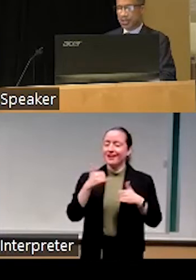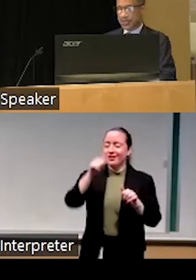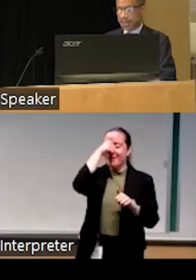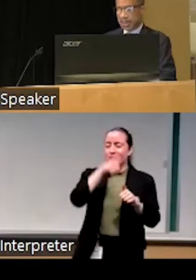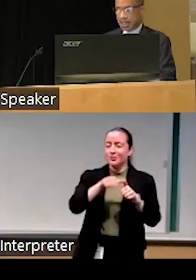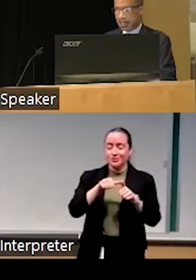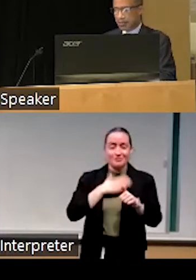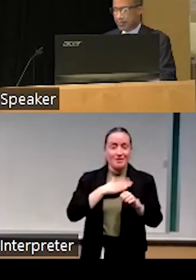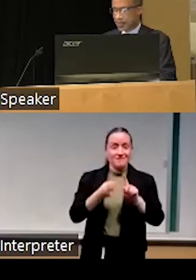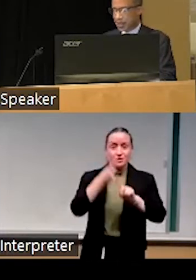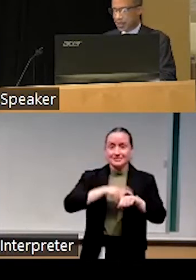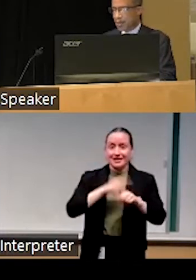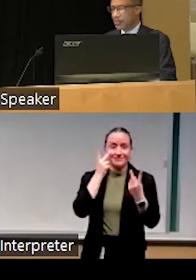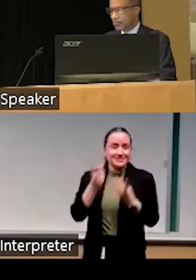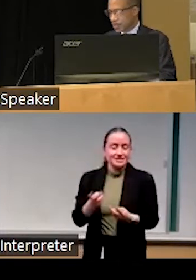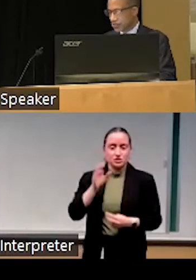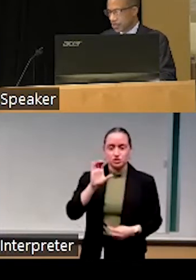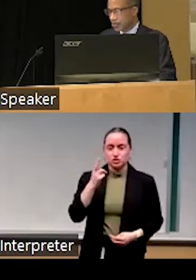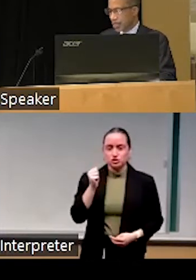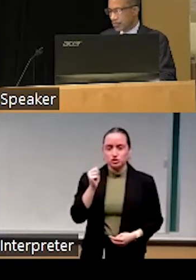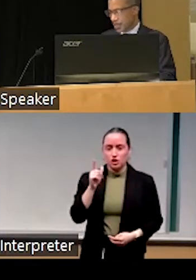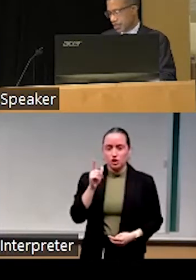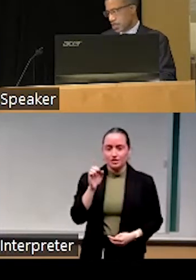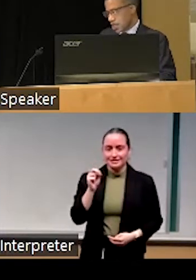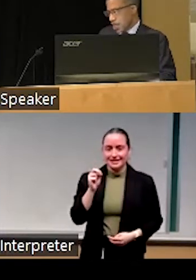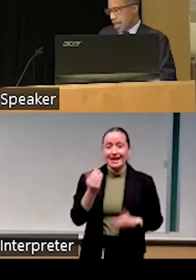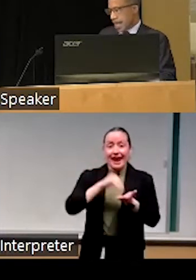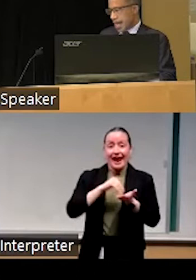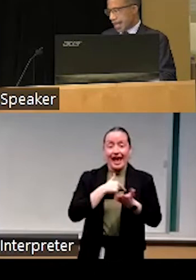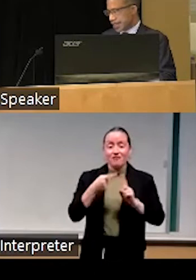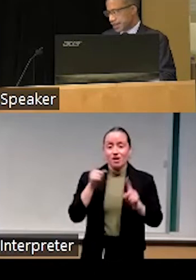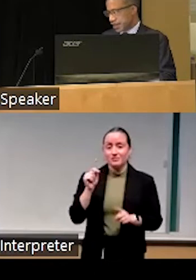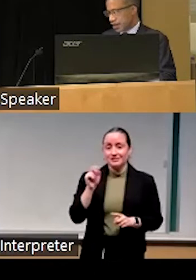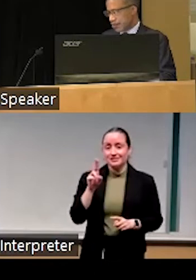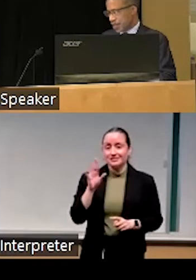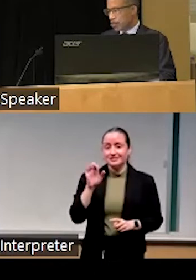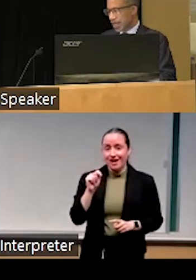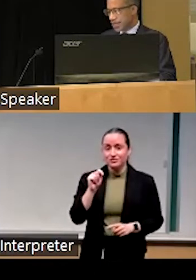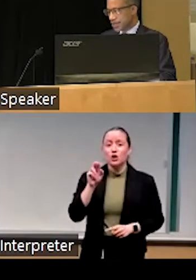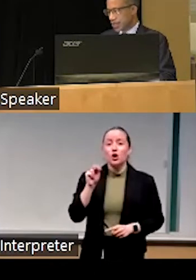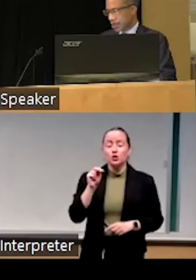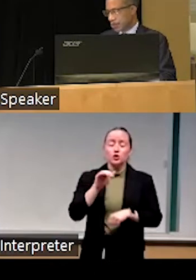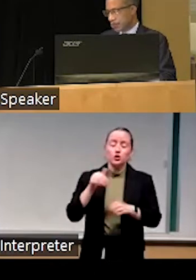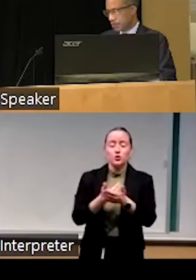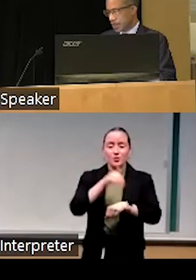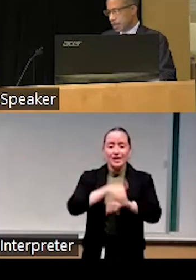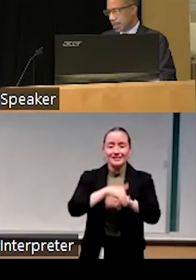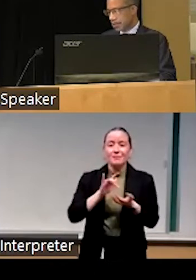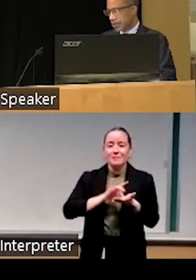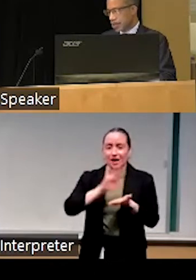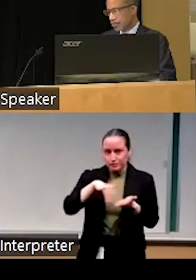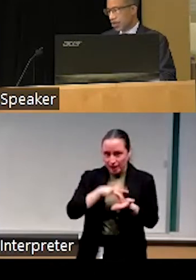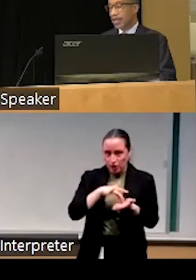to Charleston um coming from Tufts New England Medical Center and um being placed um in a mental